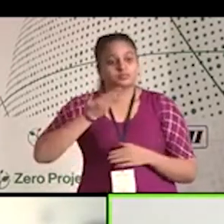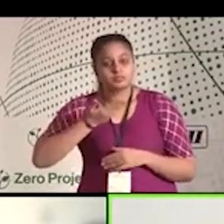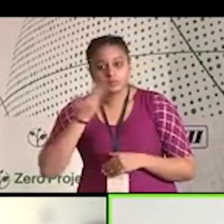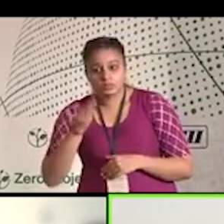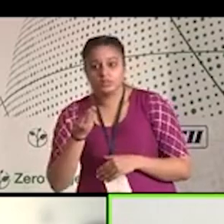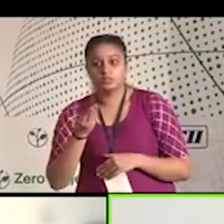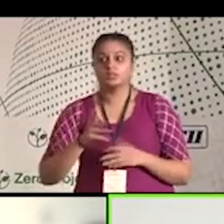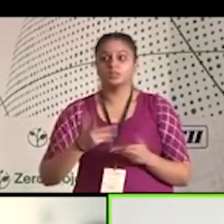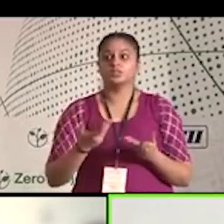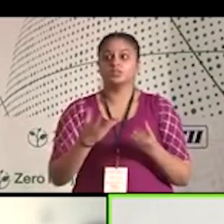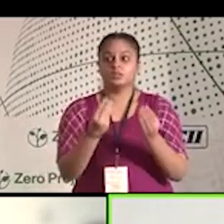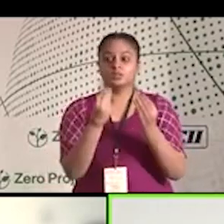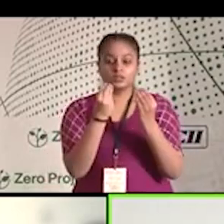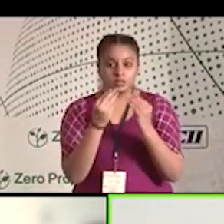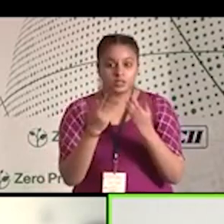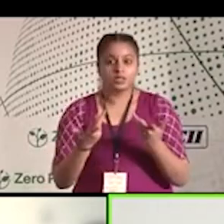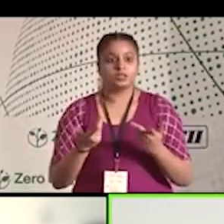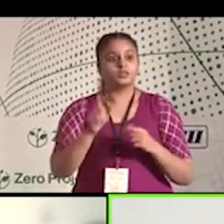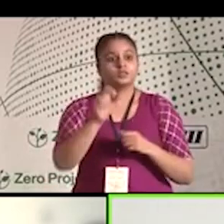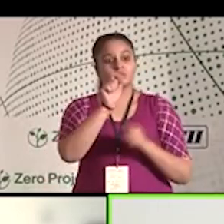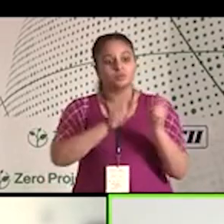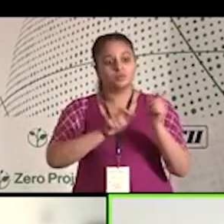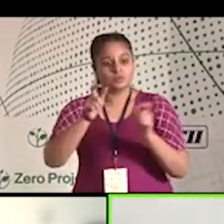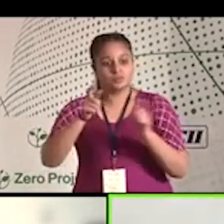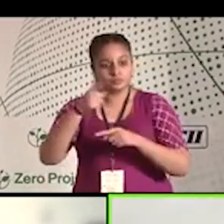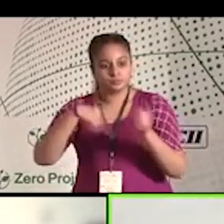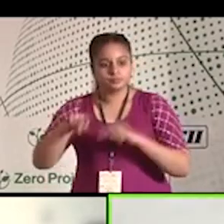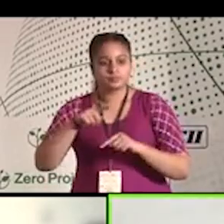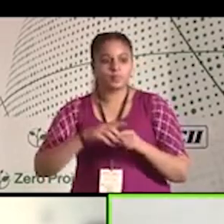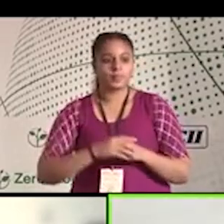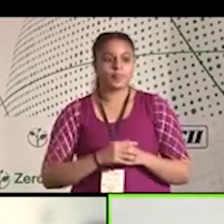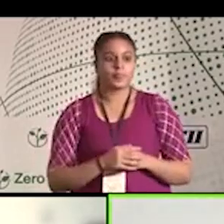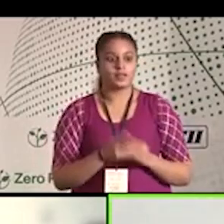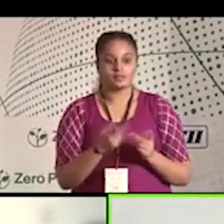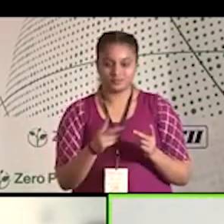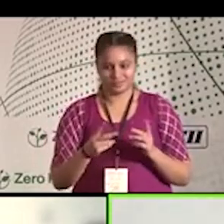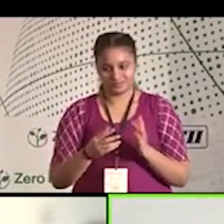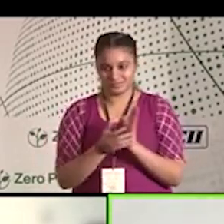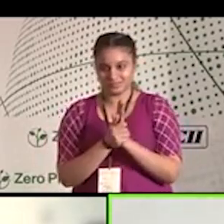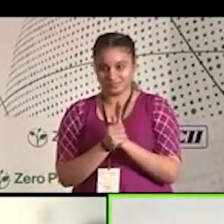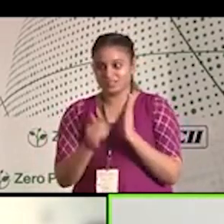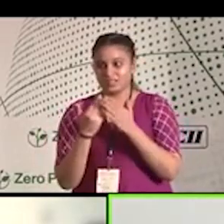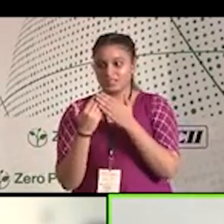What's critical is the foundational education. So that's that I would like to bring you in.